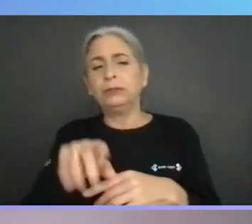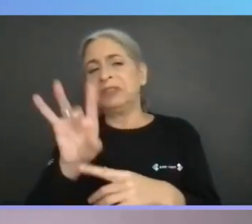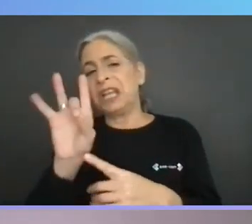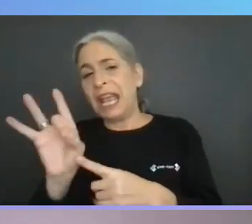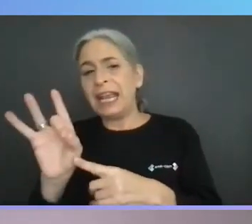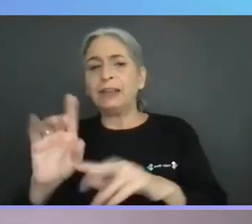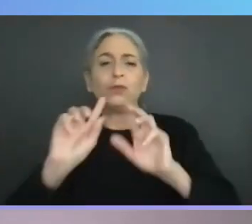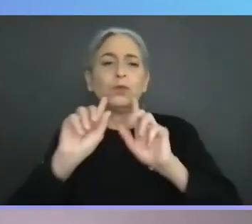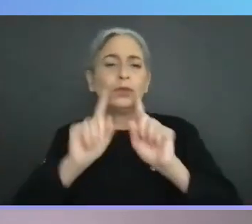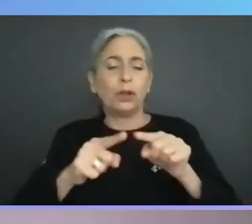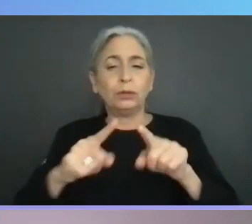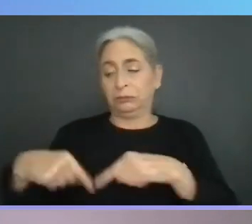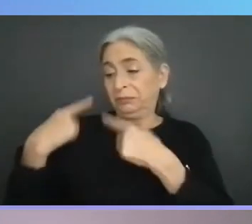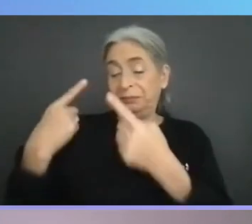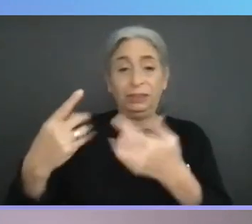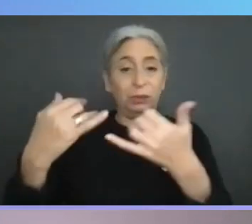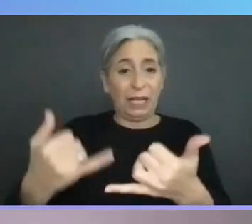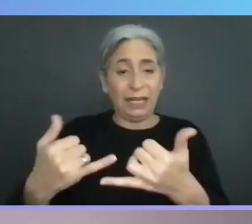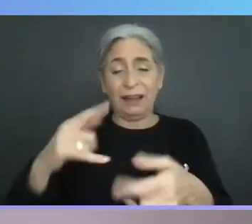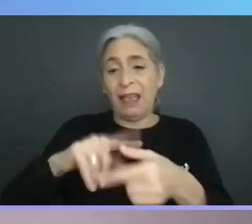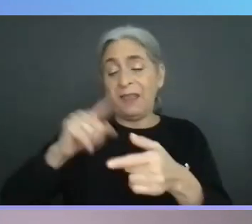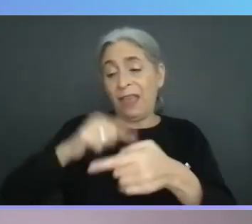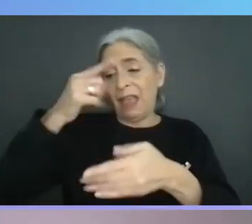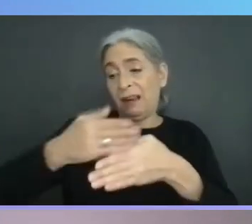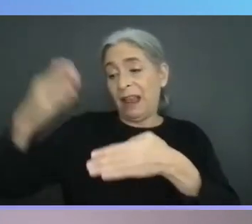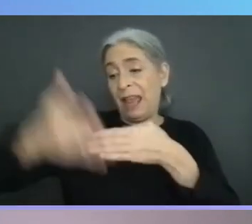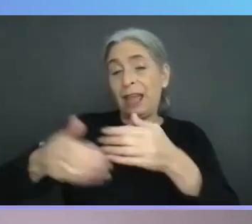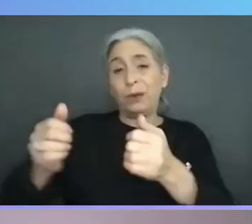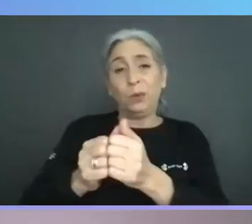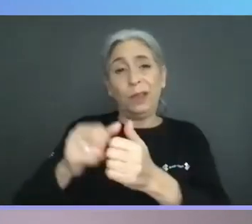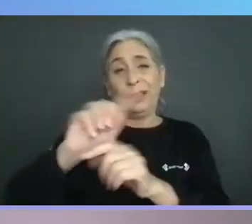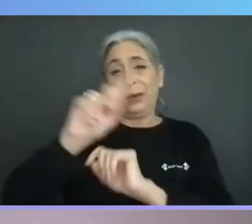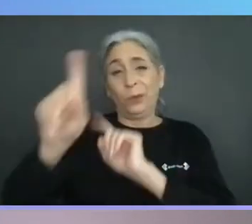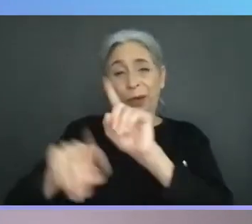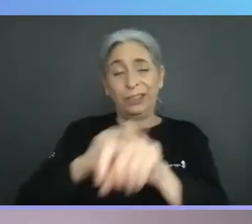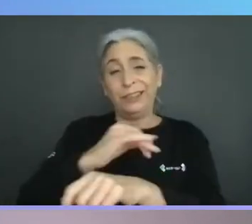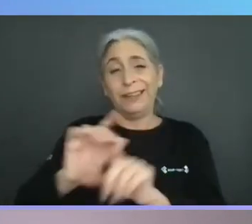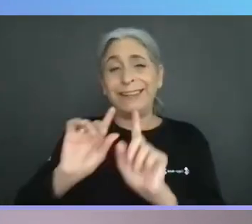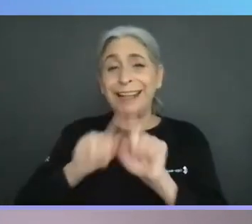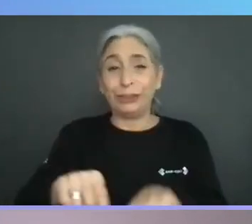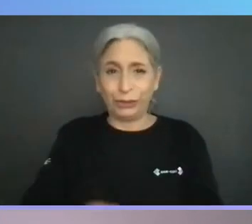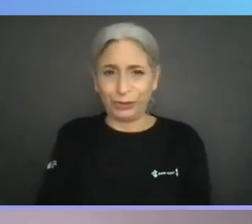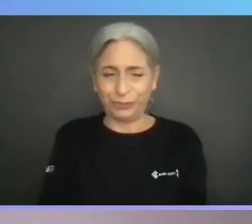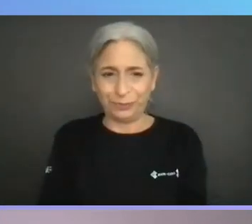results. Today we'll end of course with time for Q&A. Moving